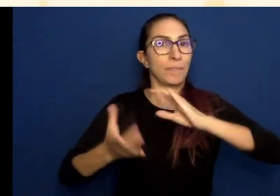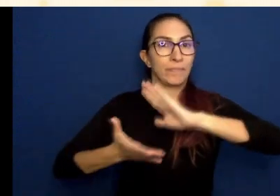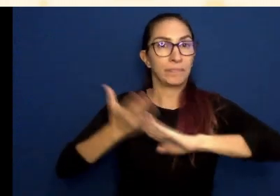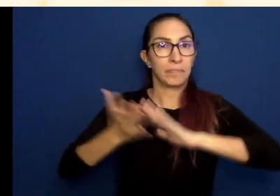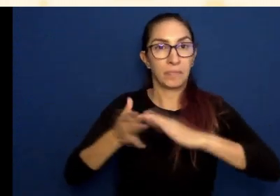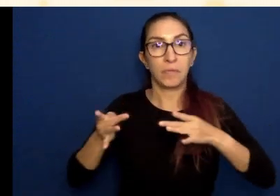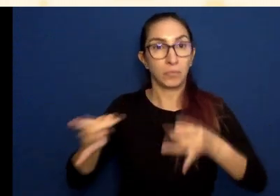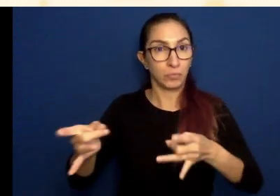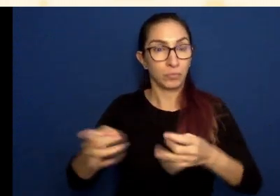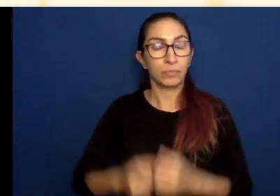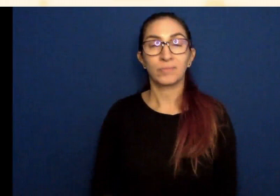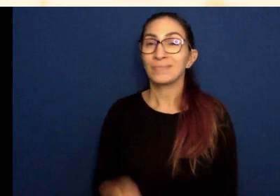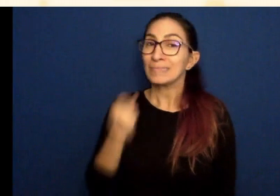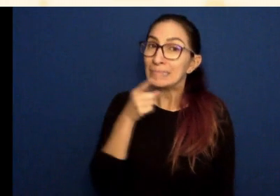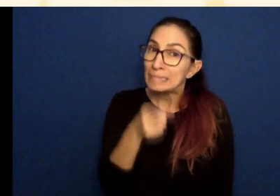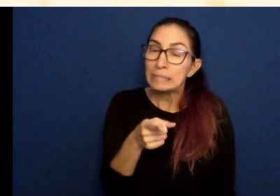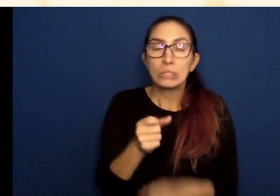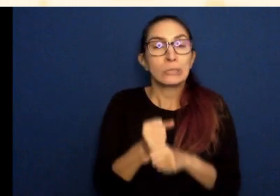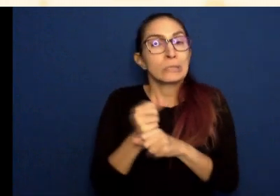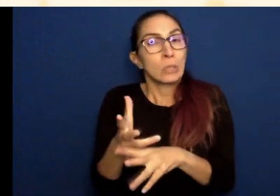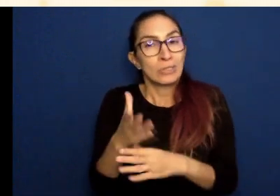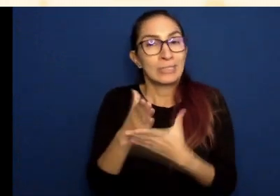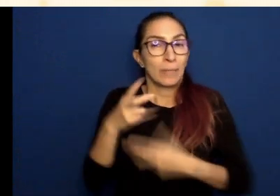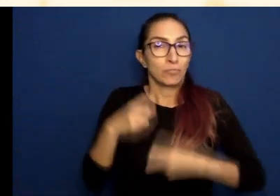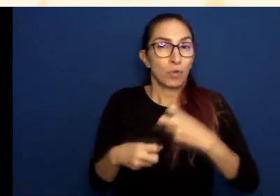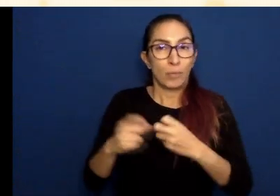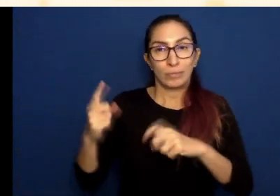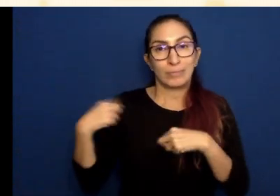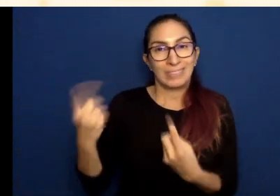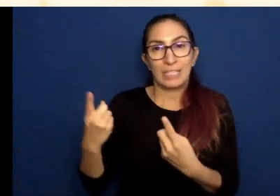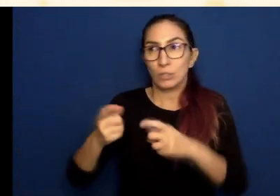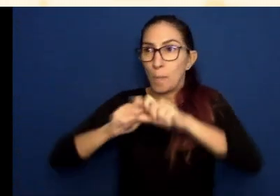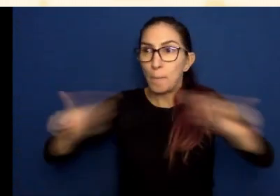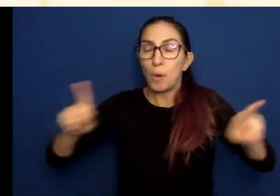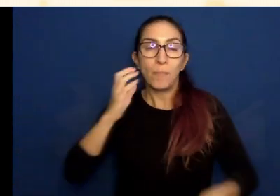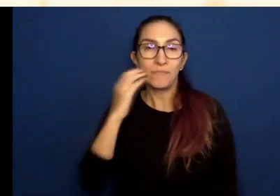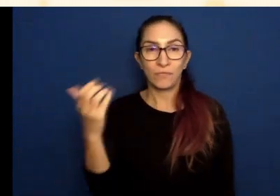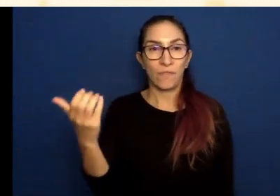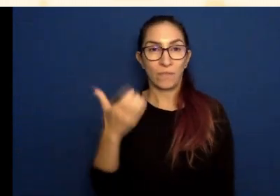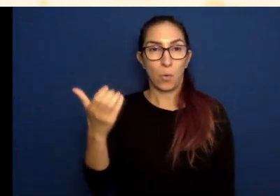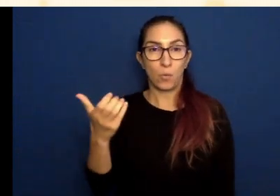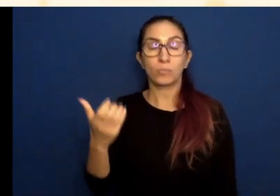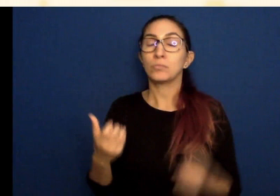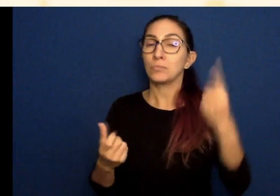So you need to make sure that if you increase your text size or you zoom to 200%, that everything should still work.